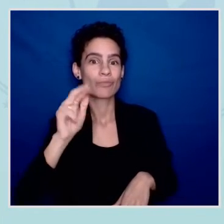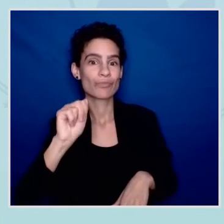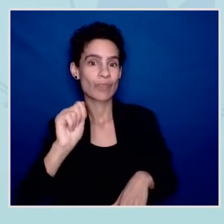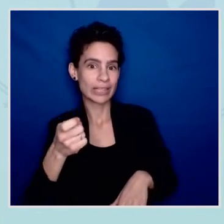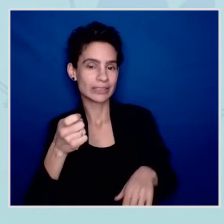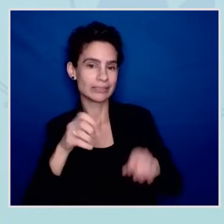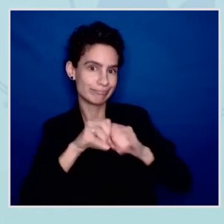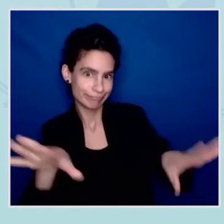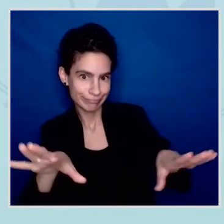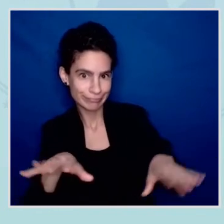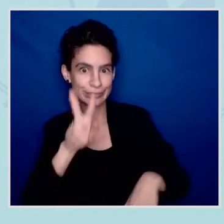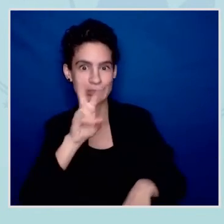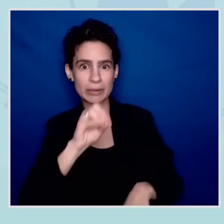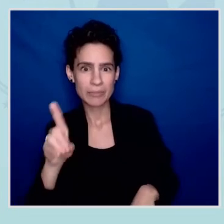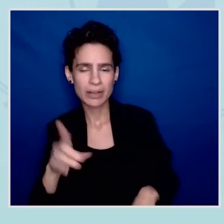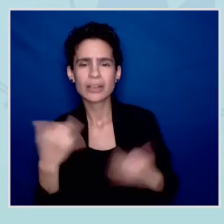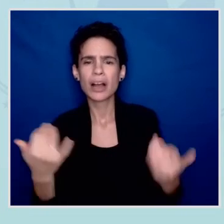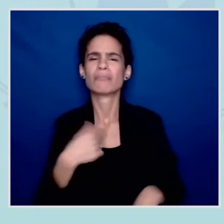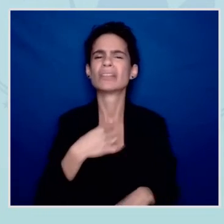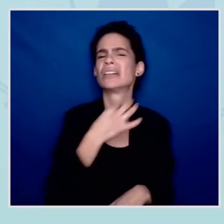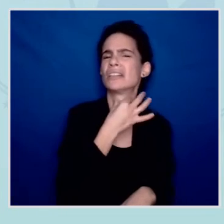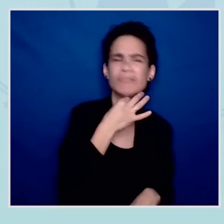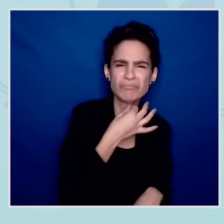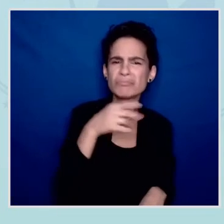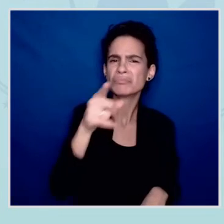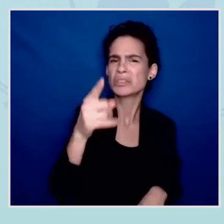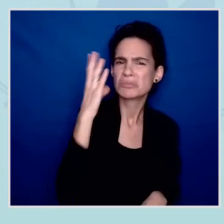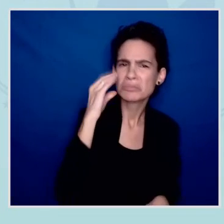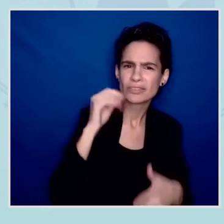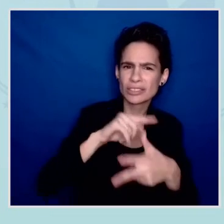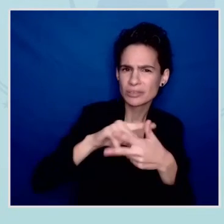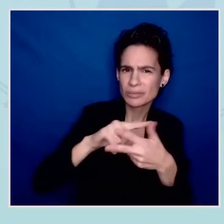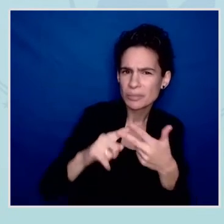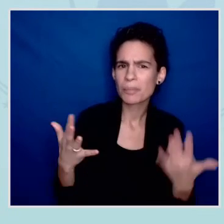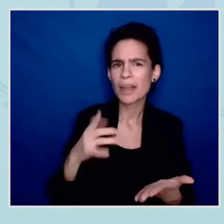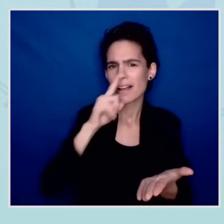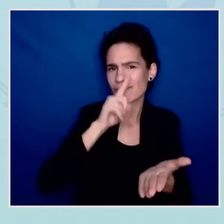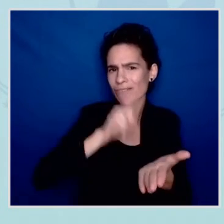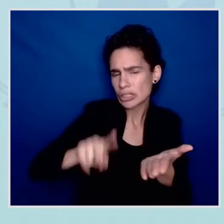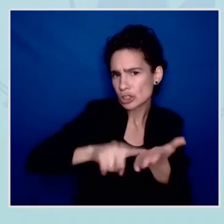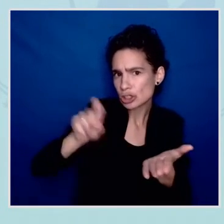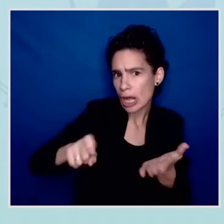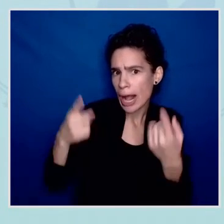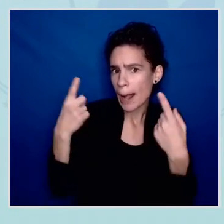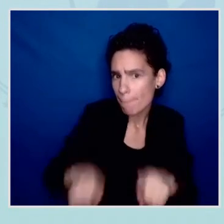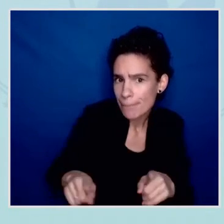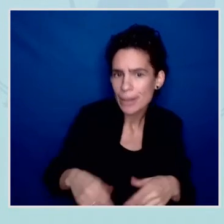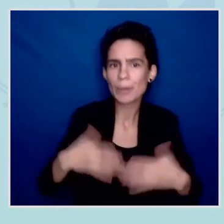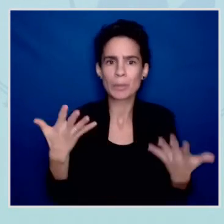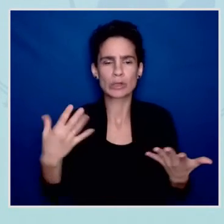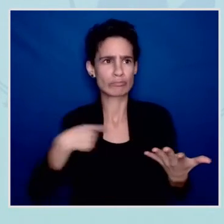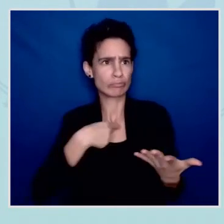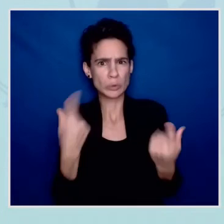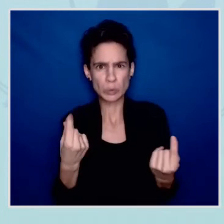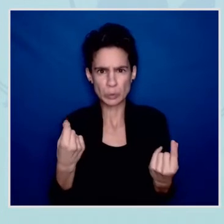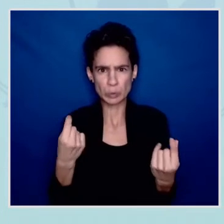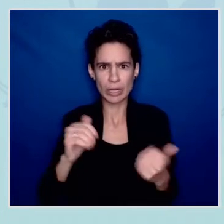QUARTER, YOU ARE THERE IN 1998 WENT TO CAPITOL POLICE OFFICERS